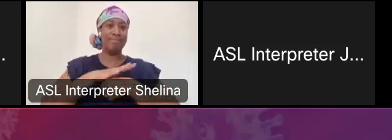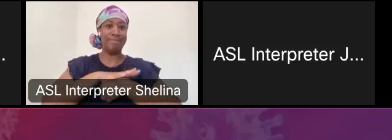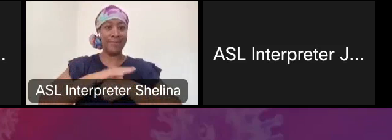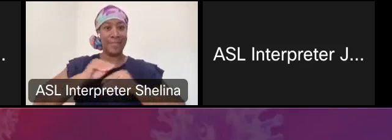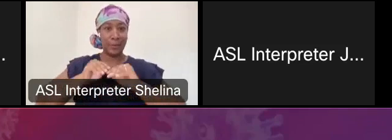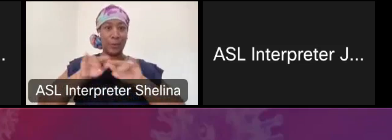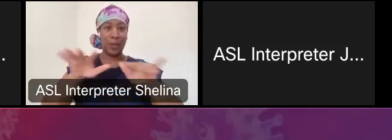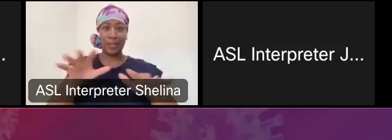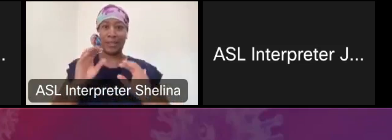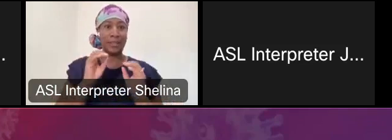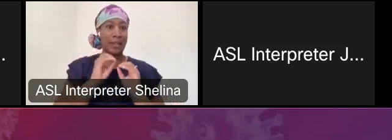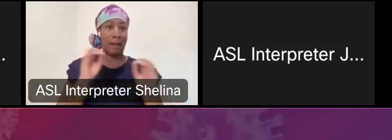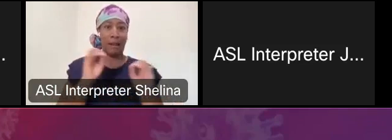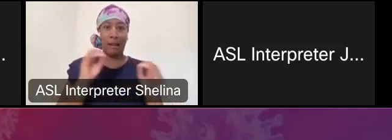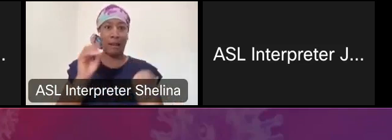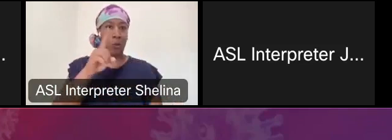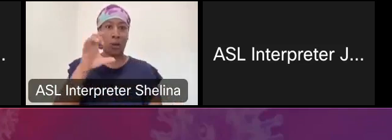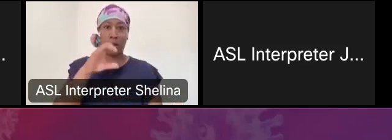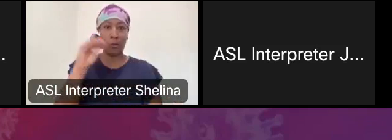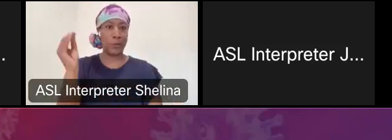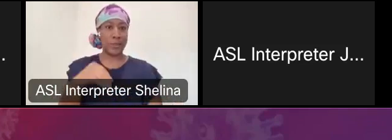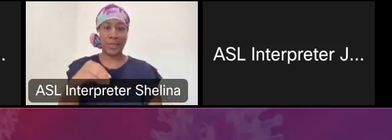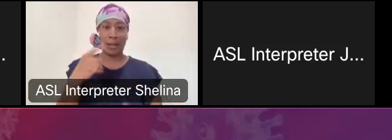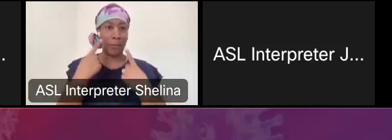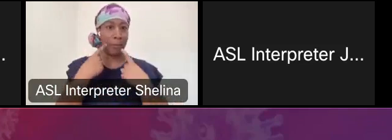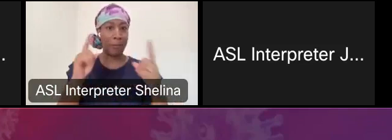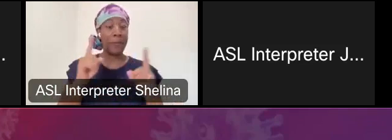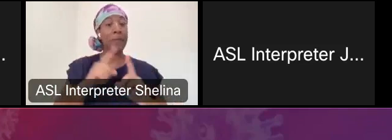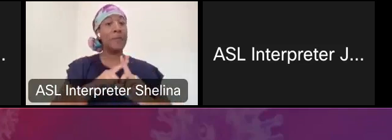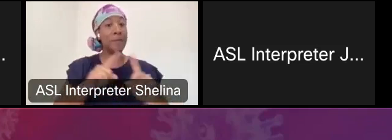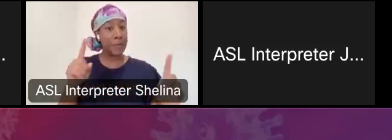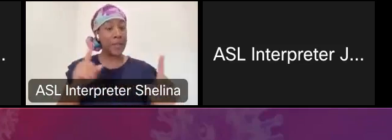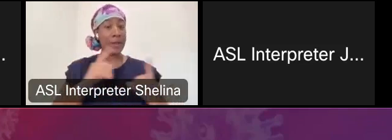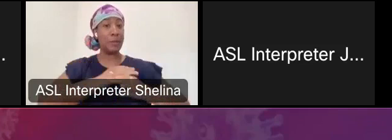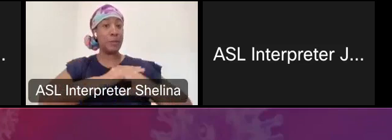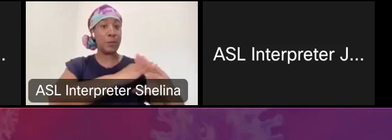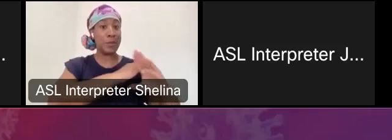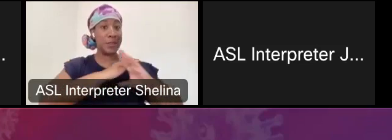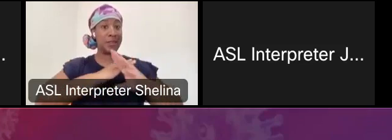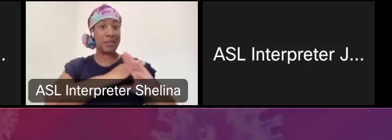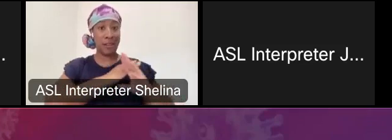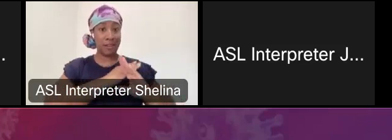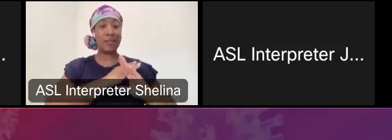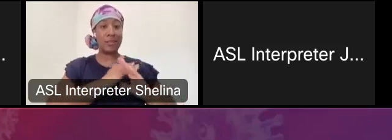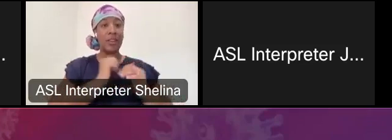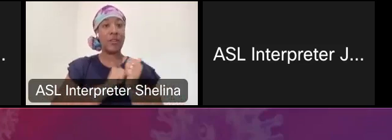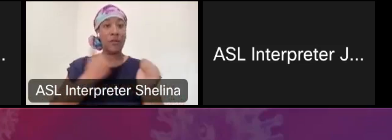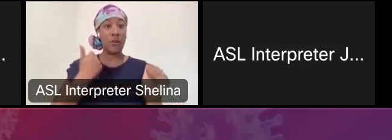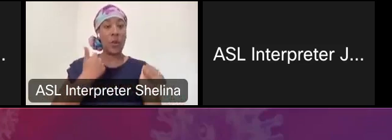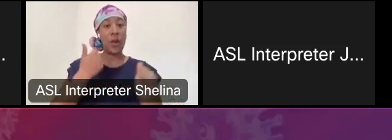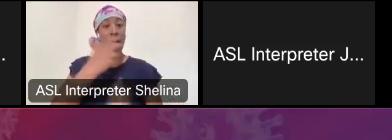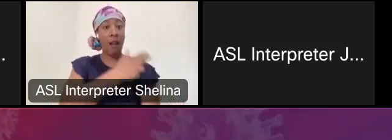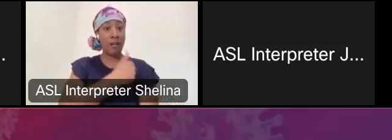while it doesn't prevent every case it does a very good job at protecting us from ended up in the hospital or dying from covid